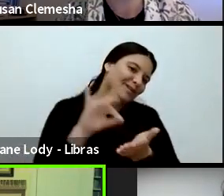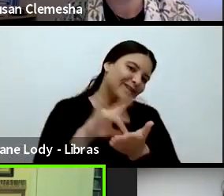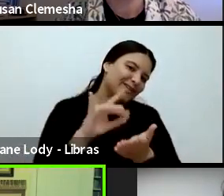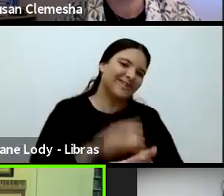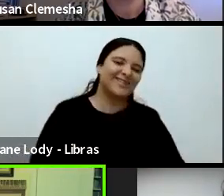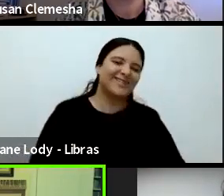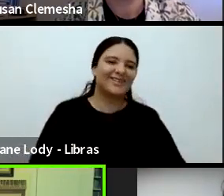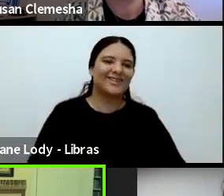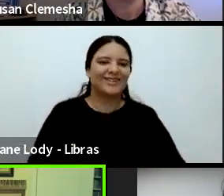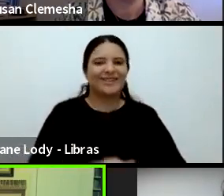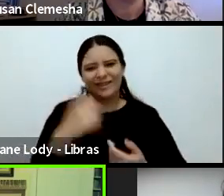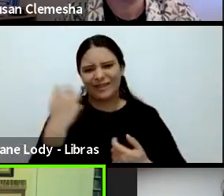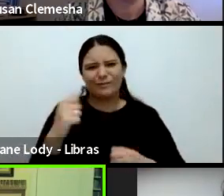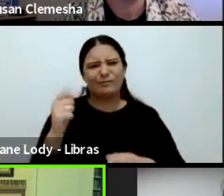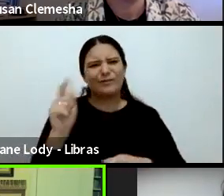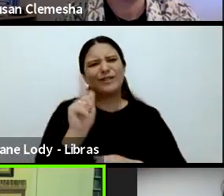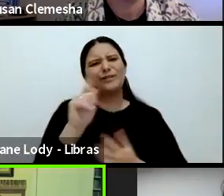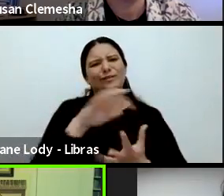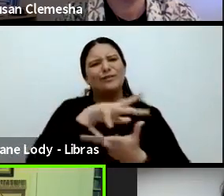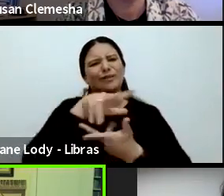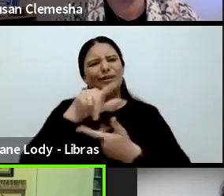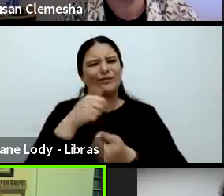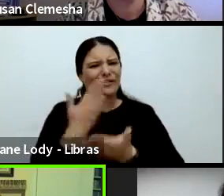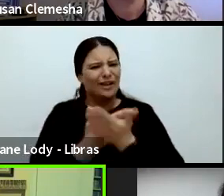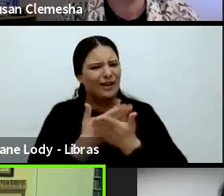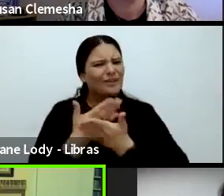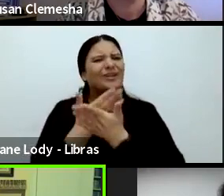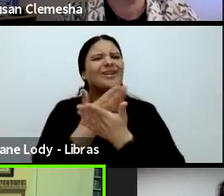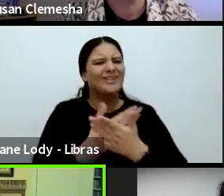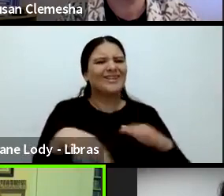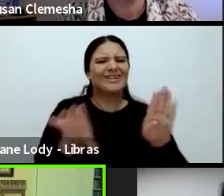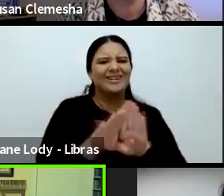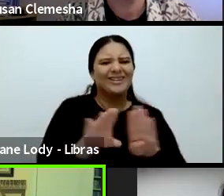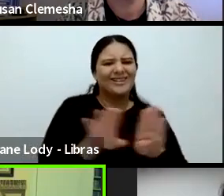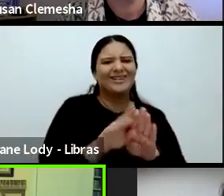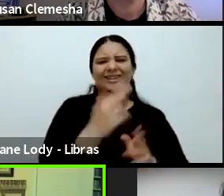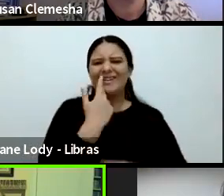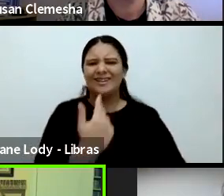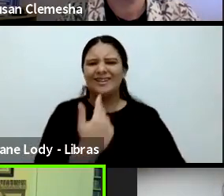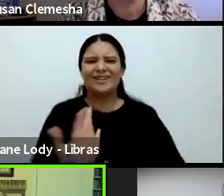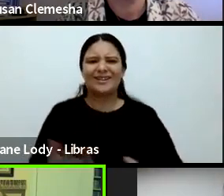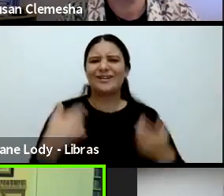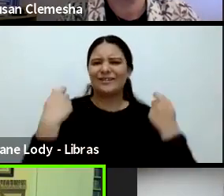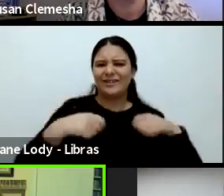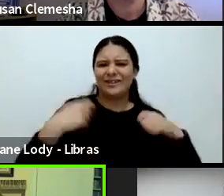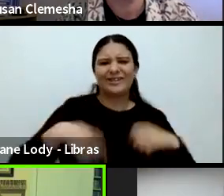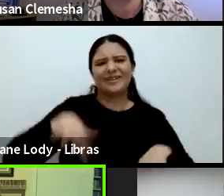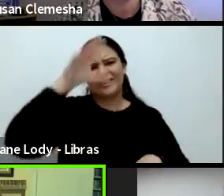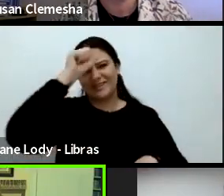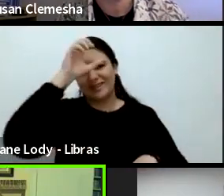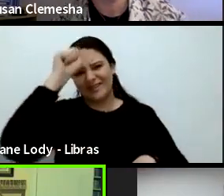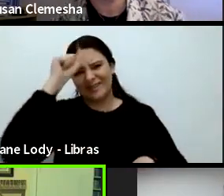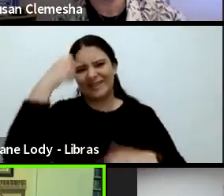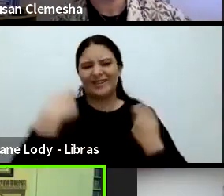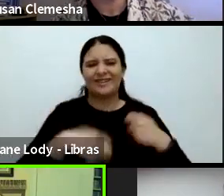I need I need geography lessons I need geography lessons, as well as Language lessons. I'm trying to learn spanish.